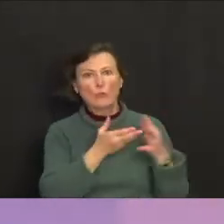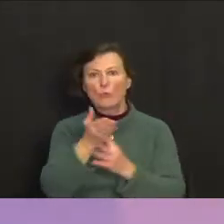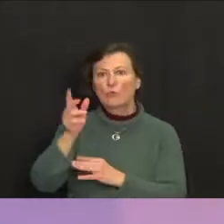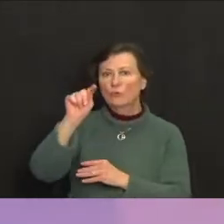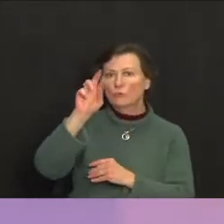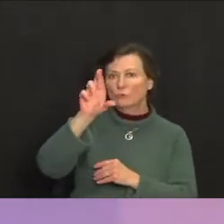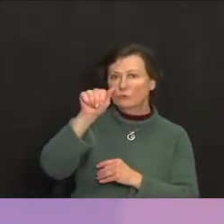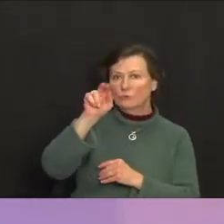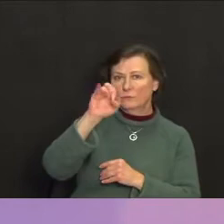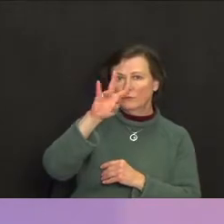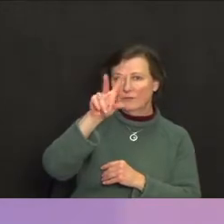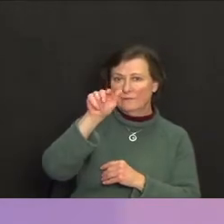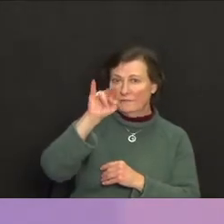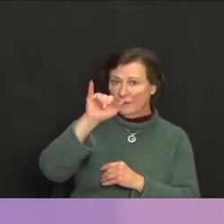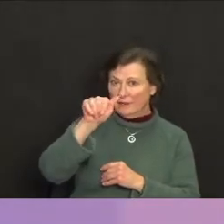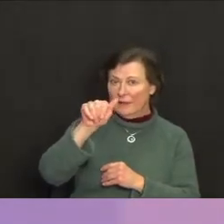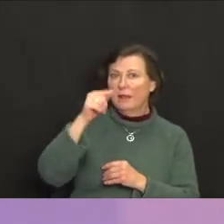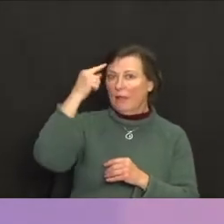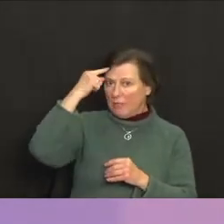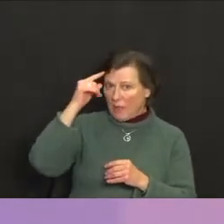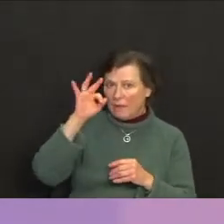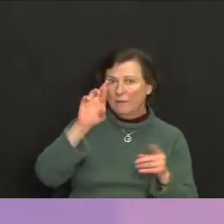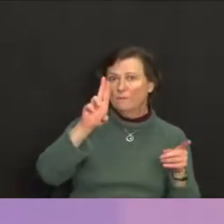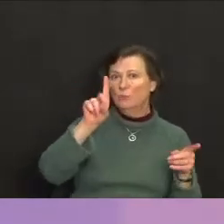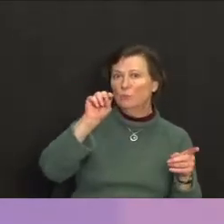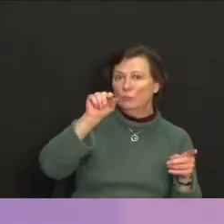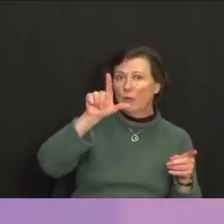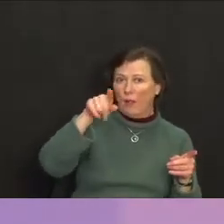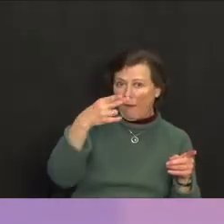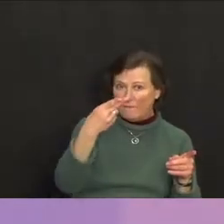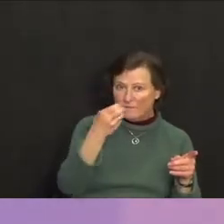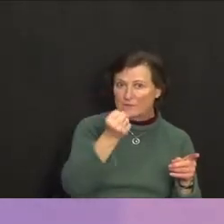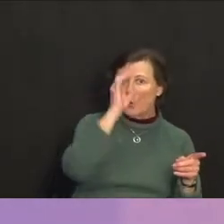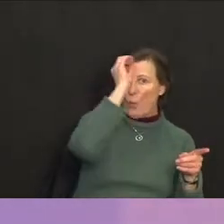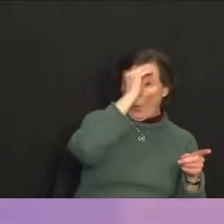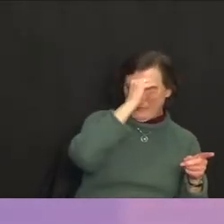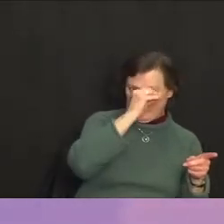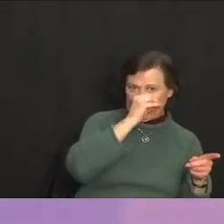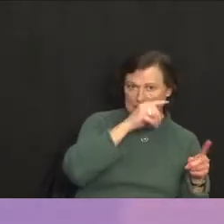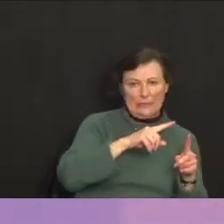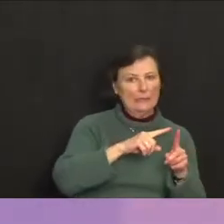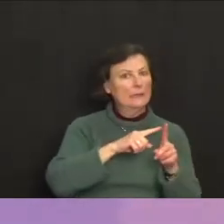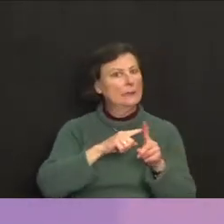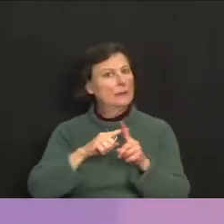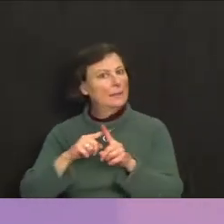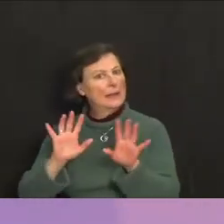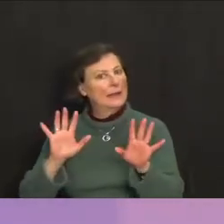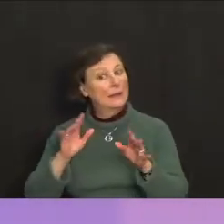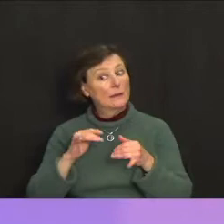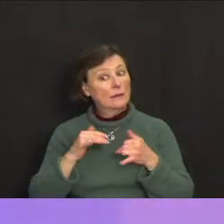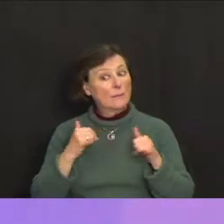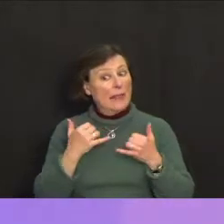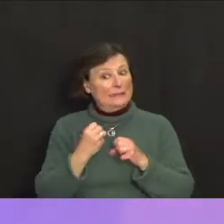of Emperor Rudolph's opinions. But instead of deciding to "play it safe" religiously, many chose